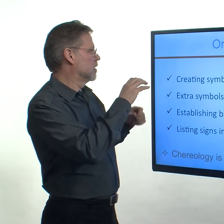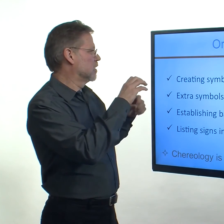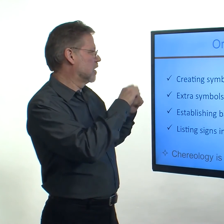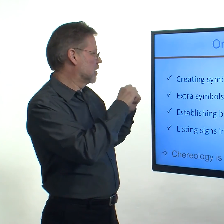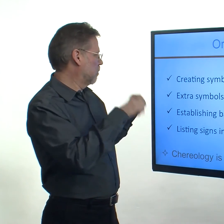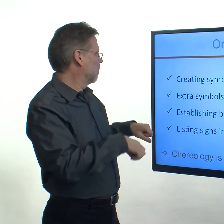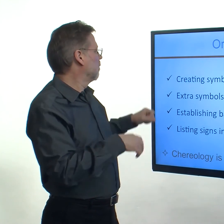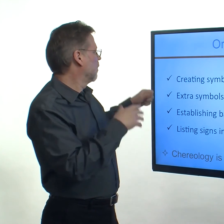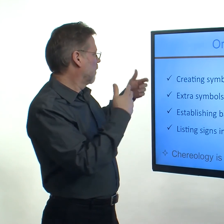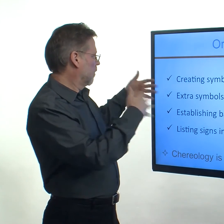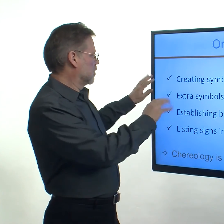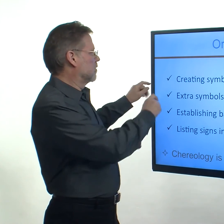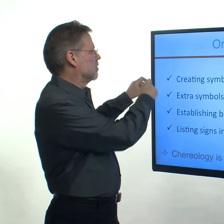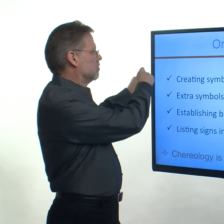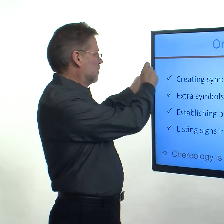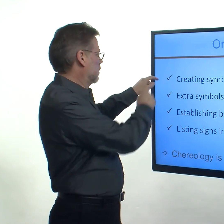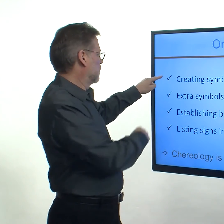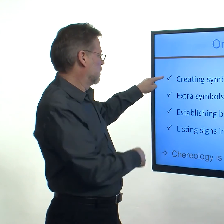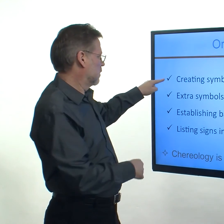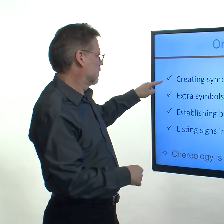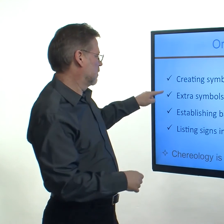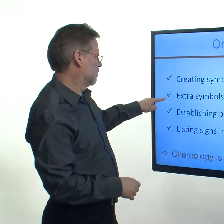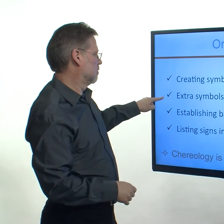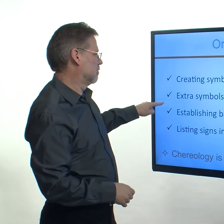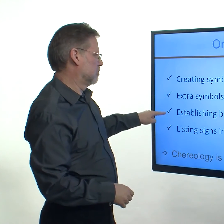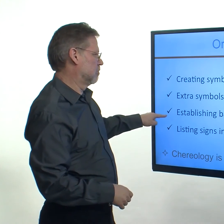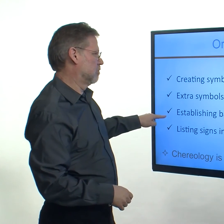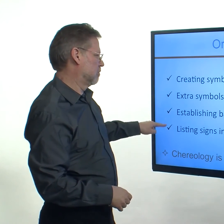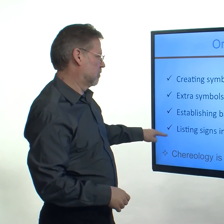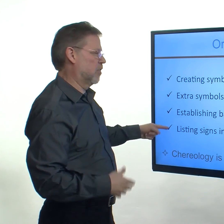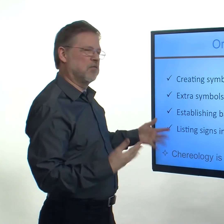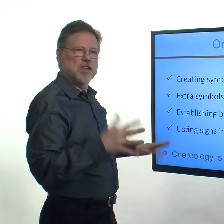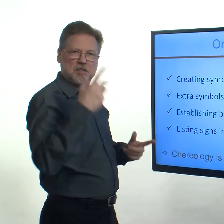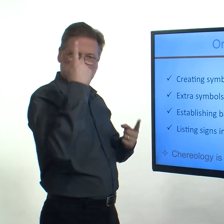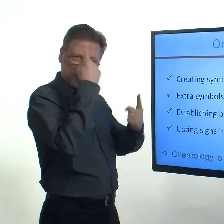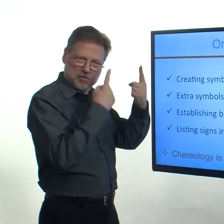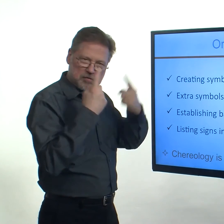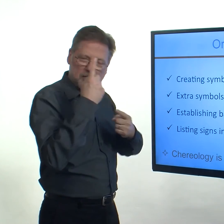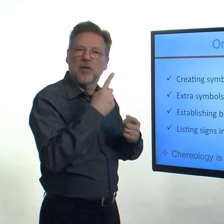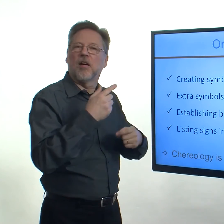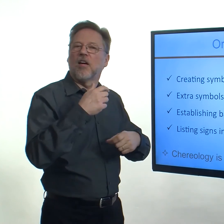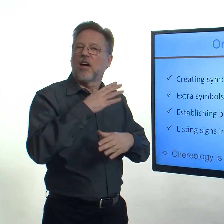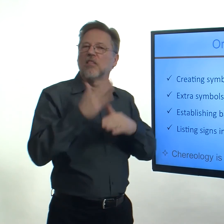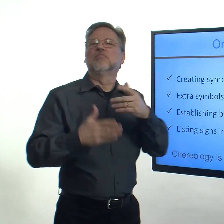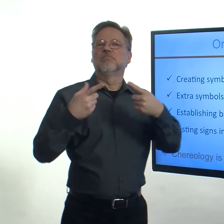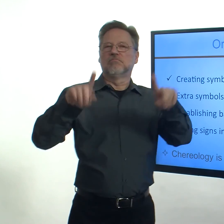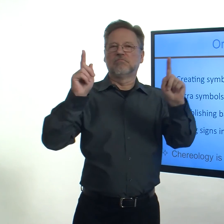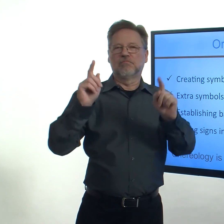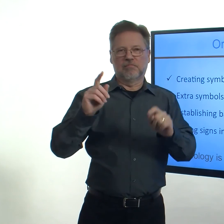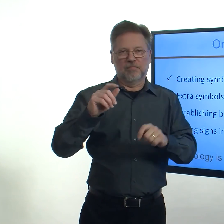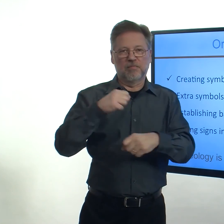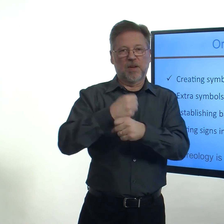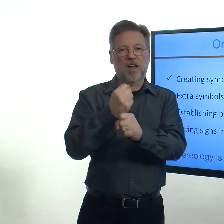system had each of these lexicographic requirements. Having carefully considered each requirement